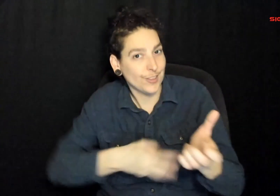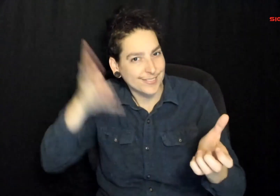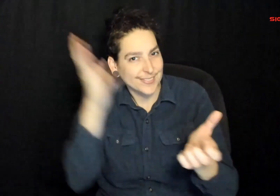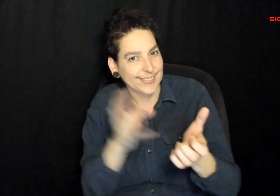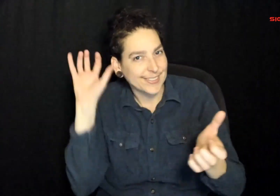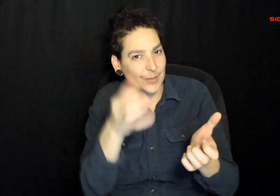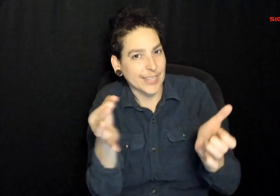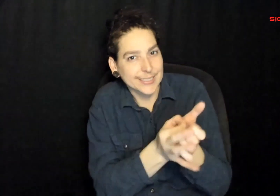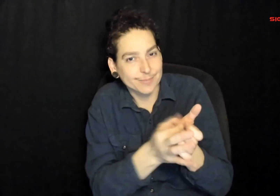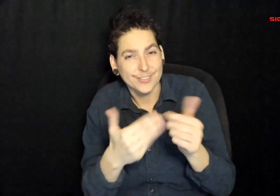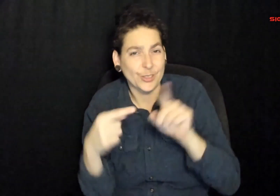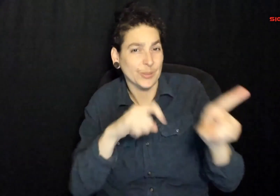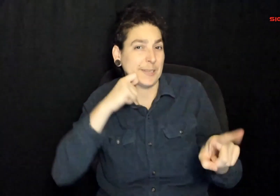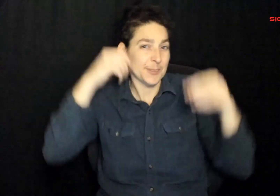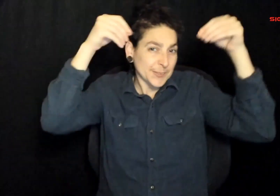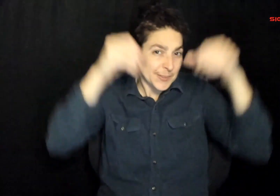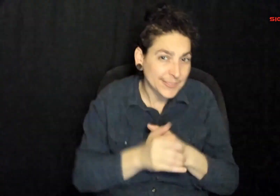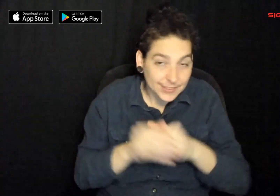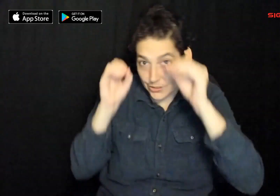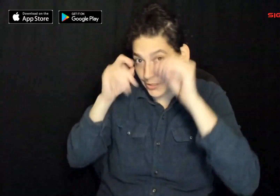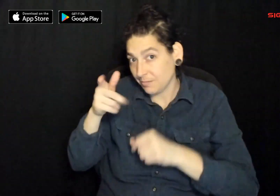you can download the Sign1News app by heading to the app store